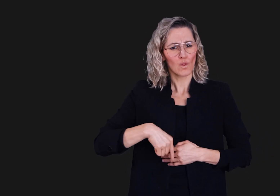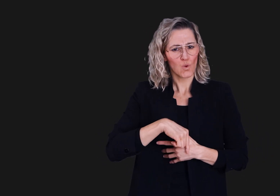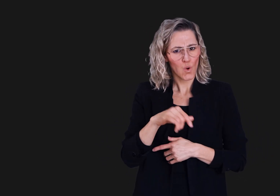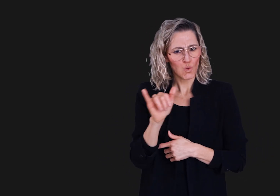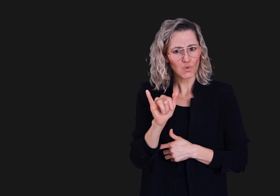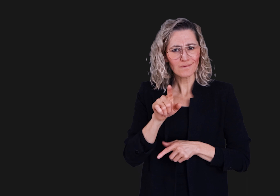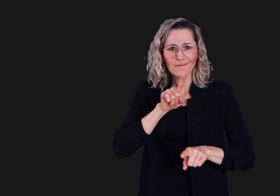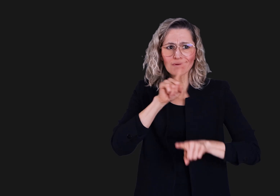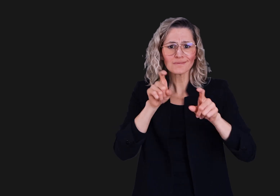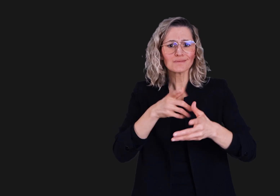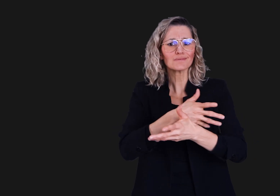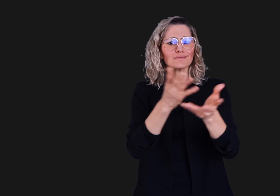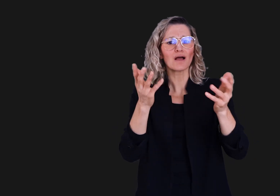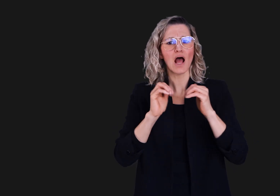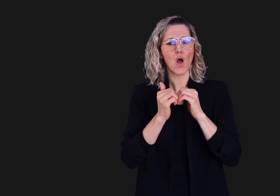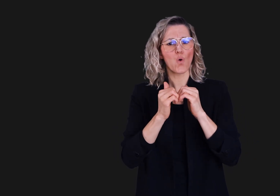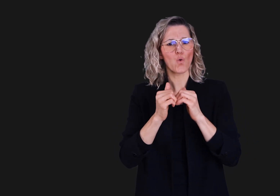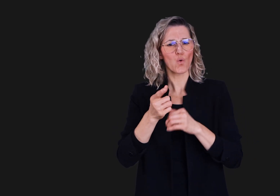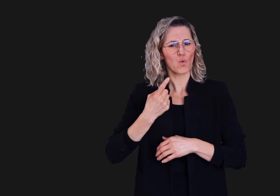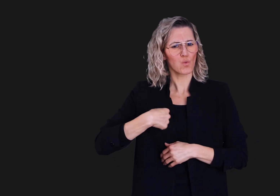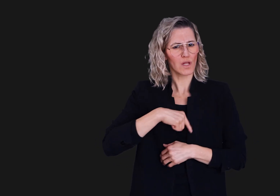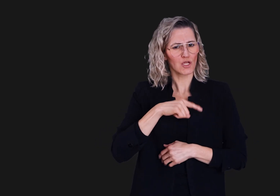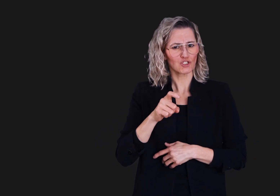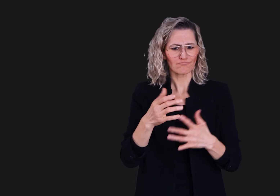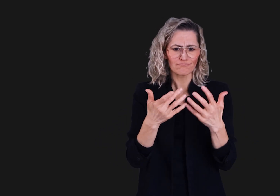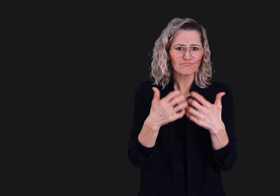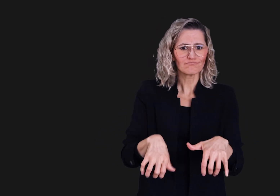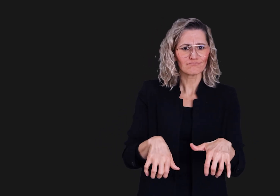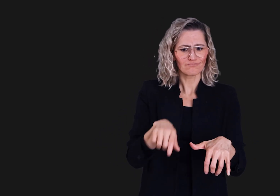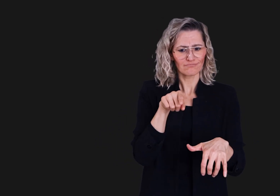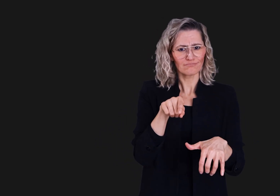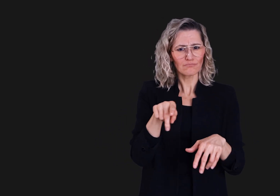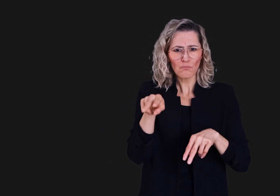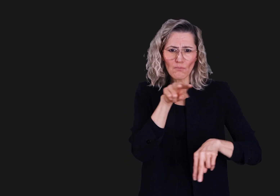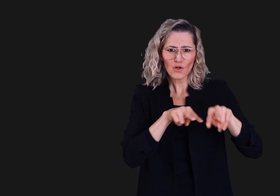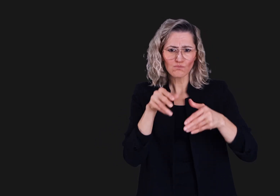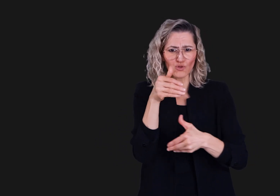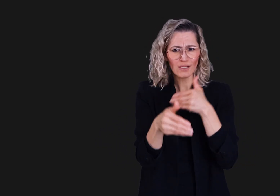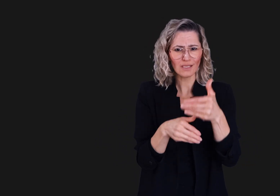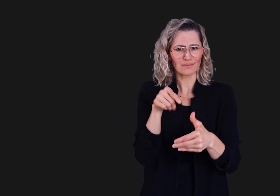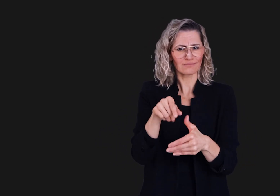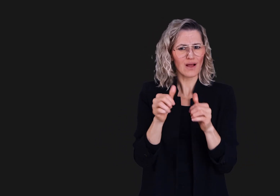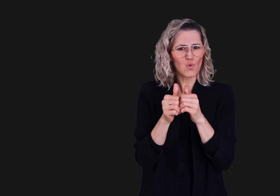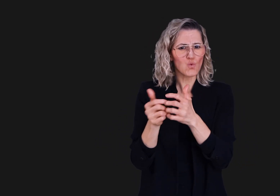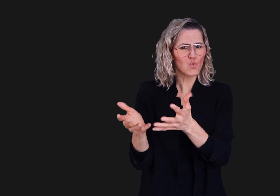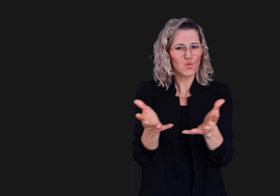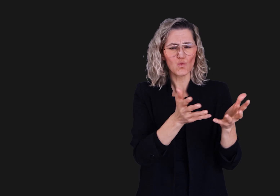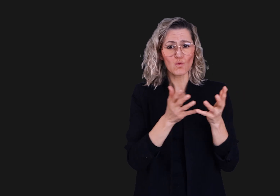We also asked them how we should organize the monitoring process.